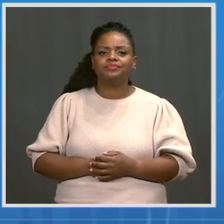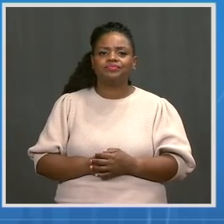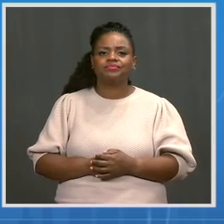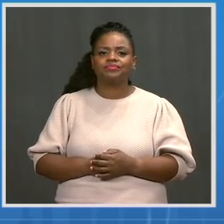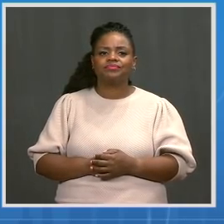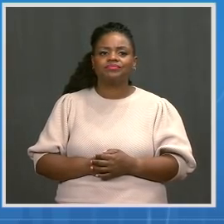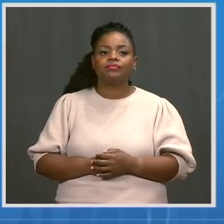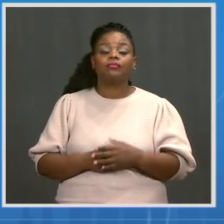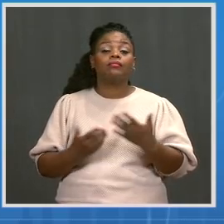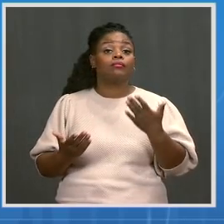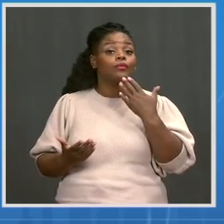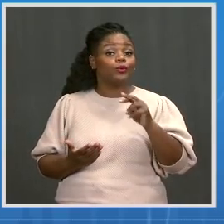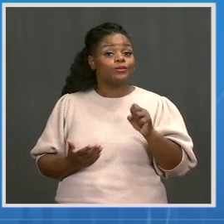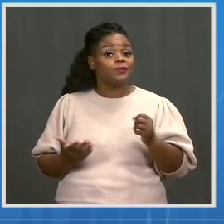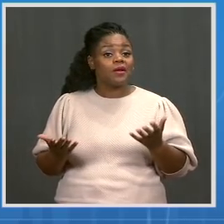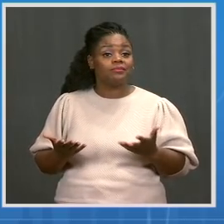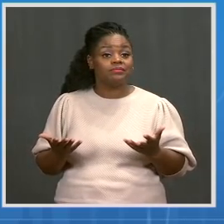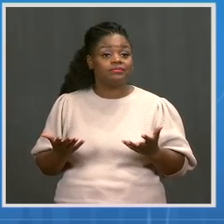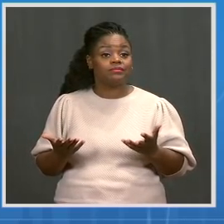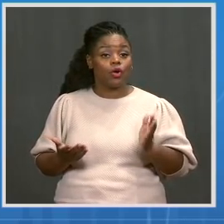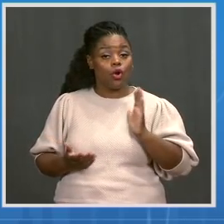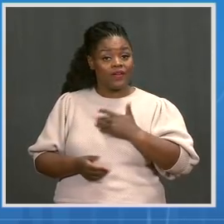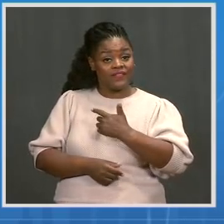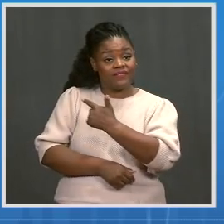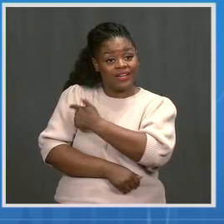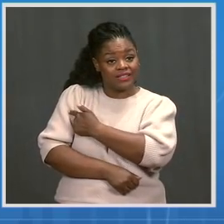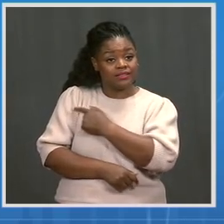Our vaccines are effective against the Delta variant.